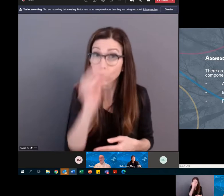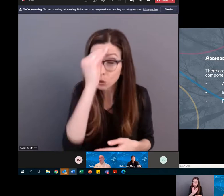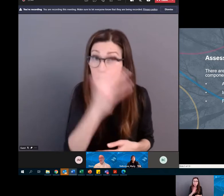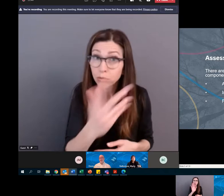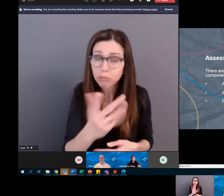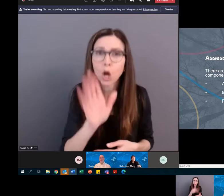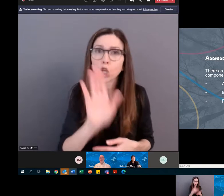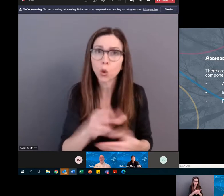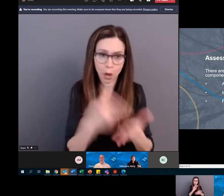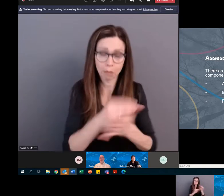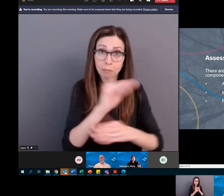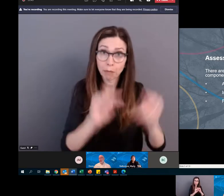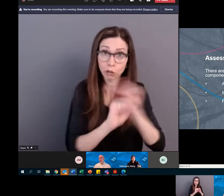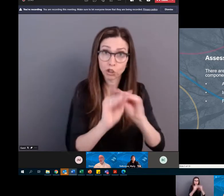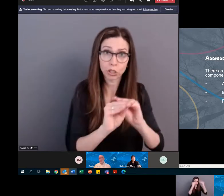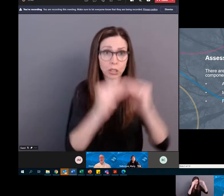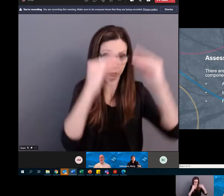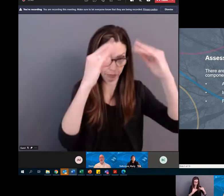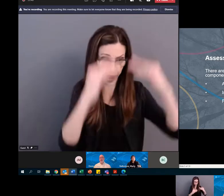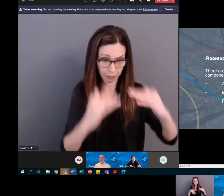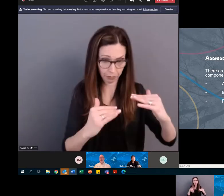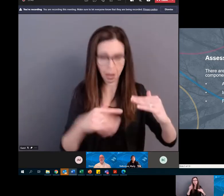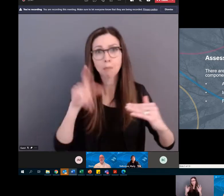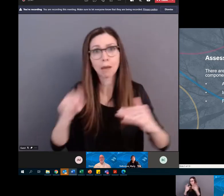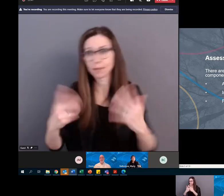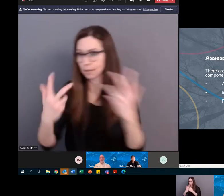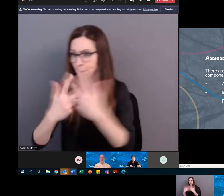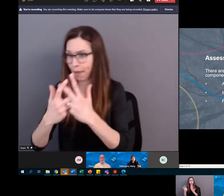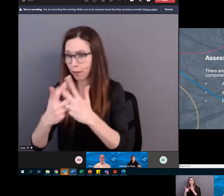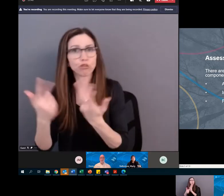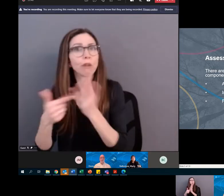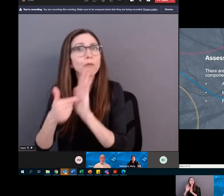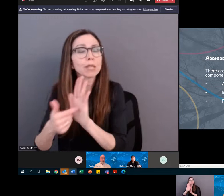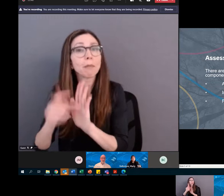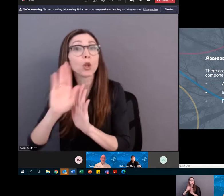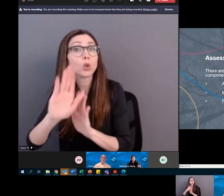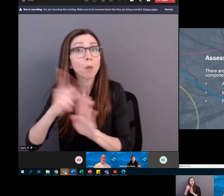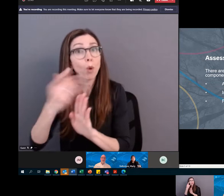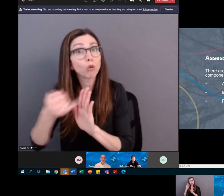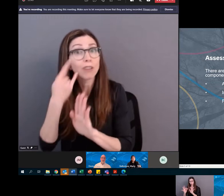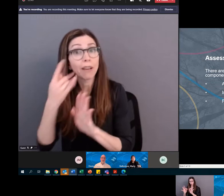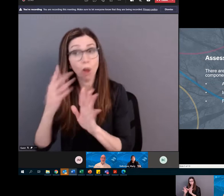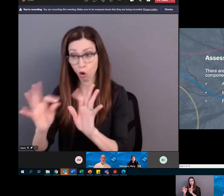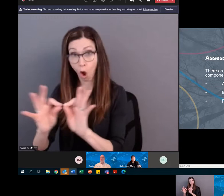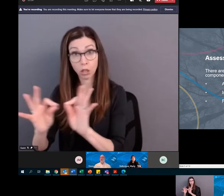means that if your project costs add up to more than what you're asking